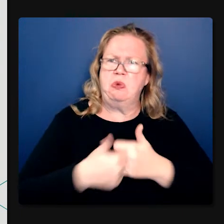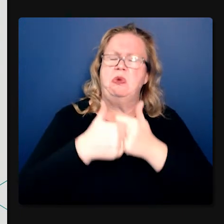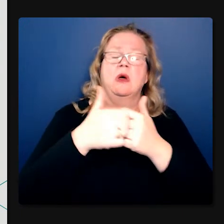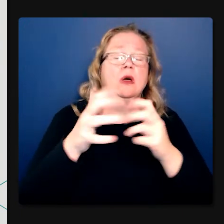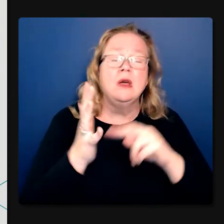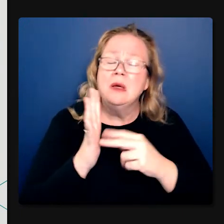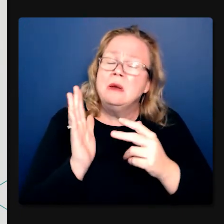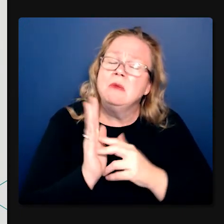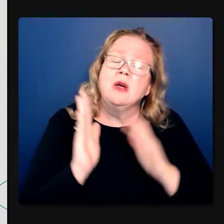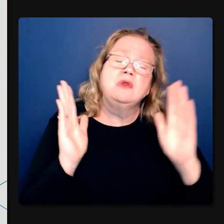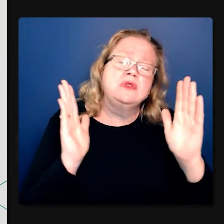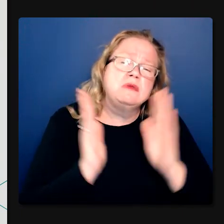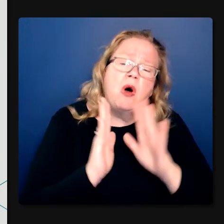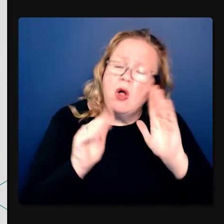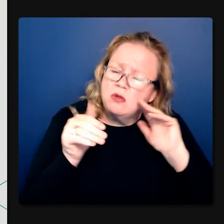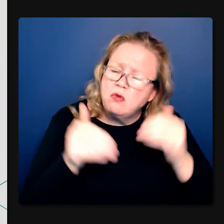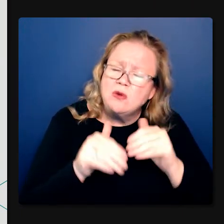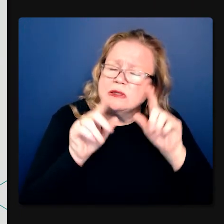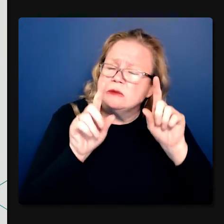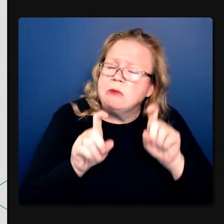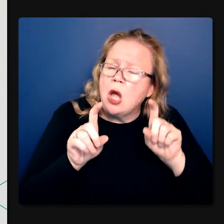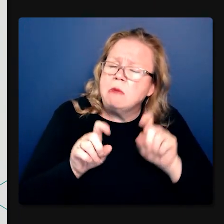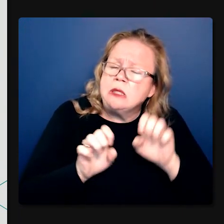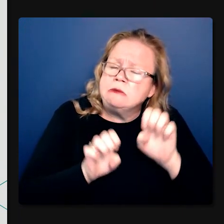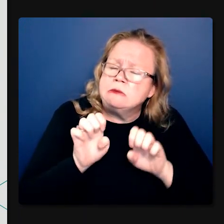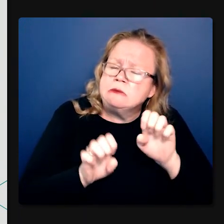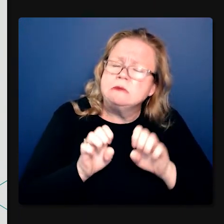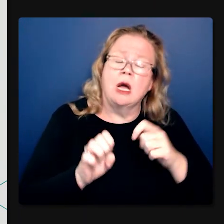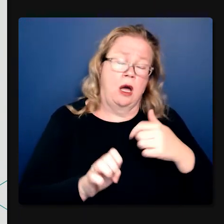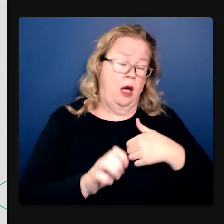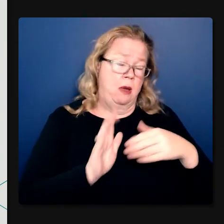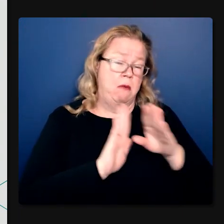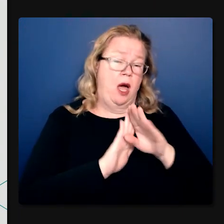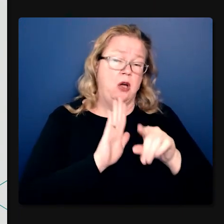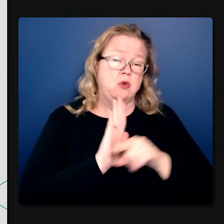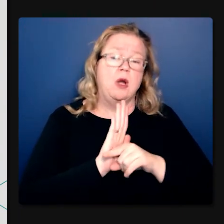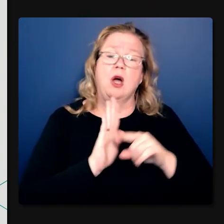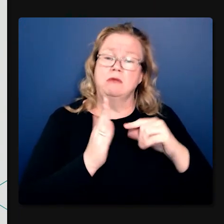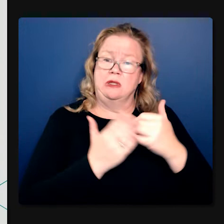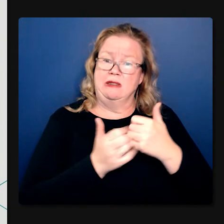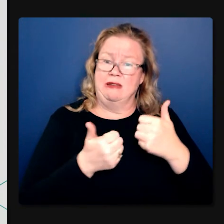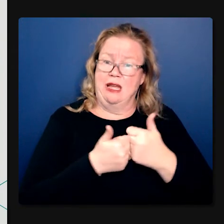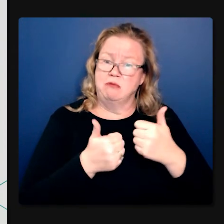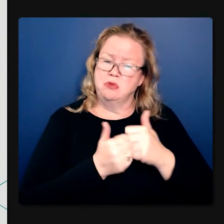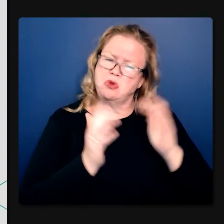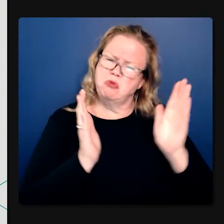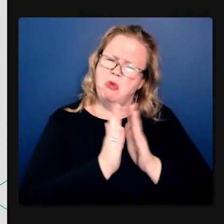It can also mean small focused and experimental. I come from a background of doing games of smaller scope